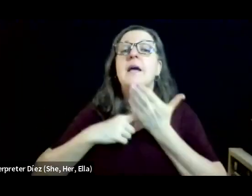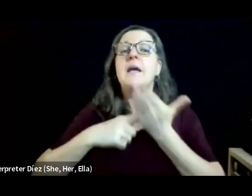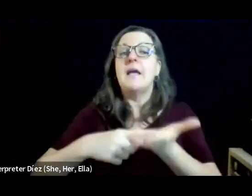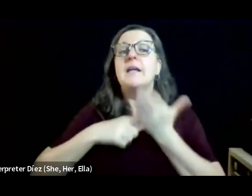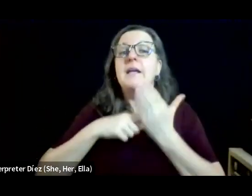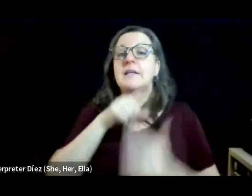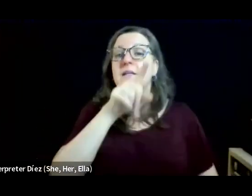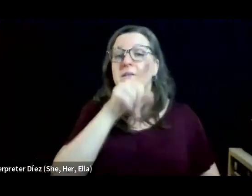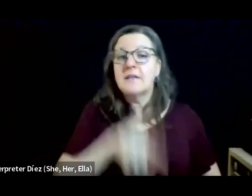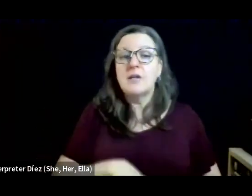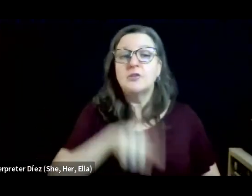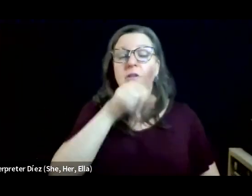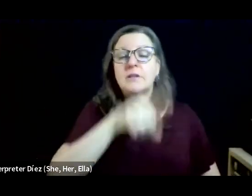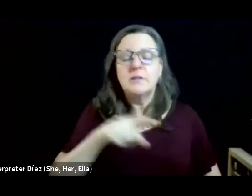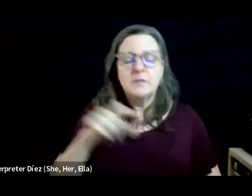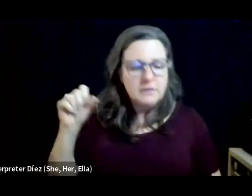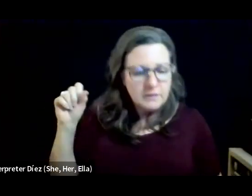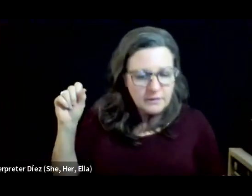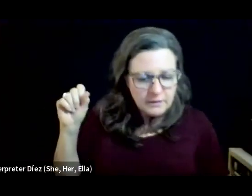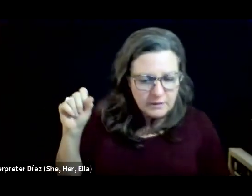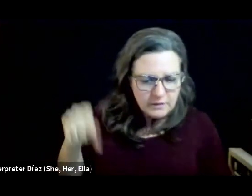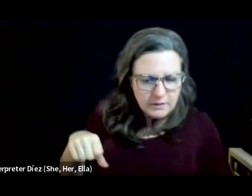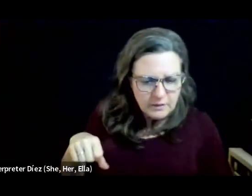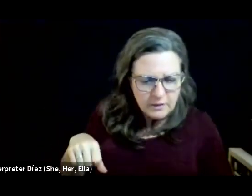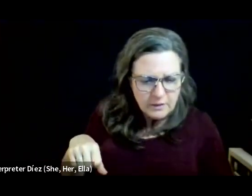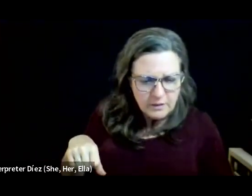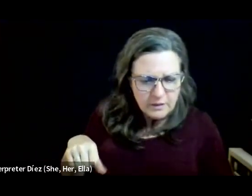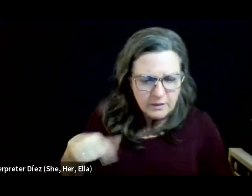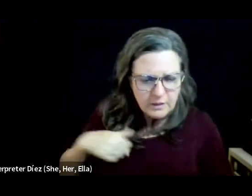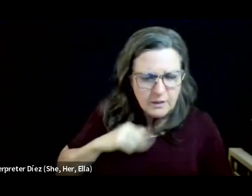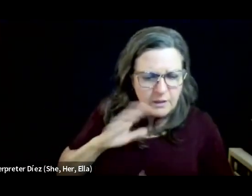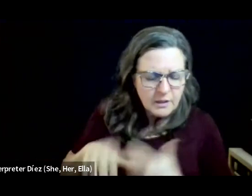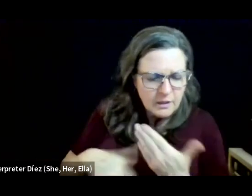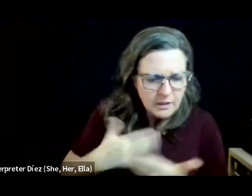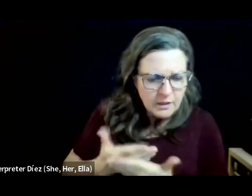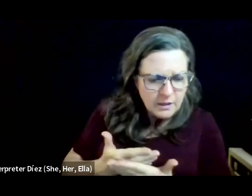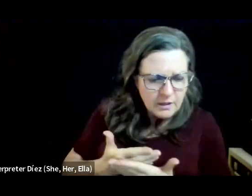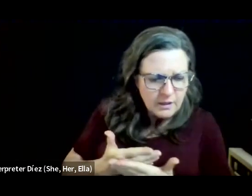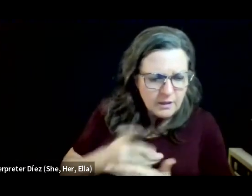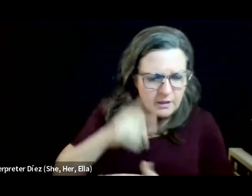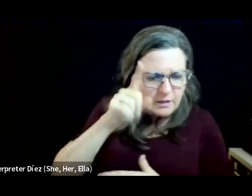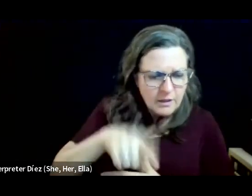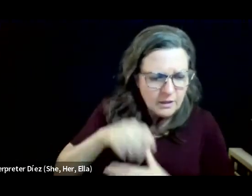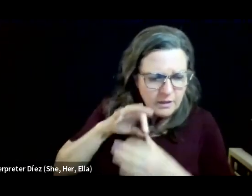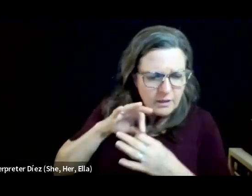Yes, Mr. President. All these Items have to do with Measure AV Funds.